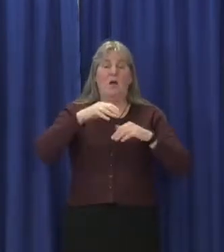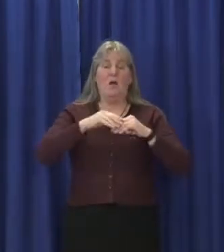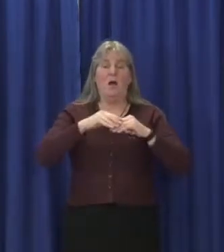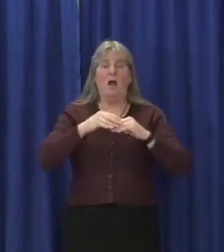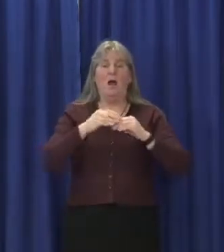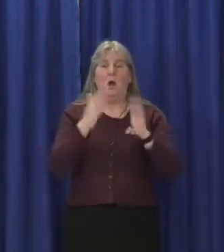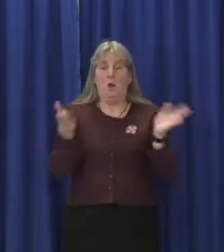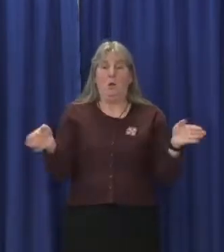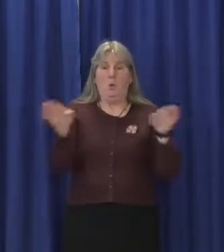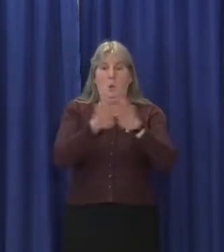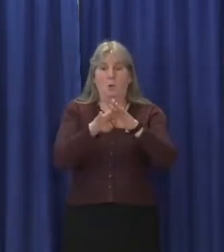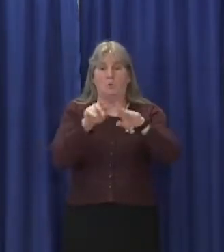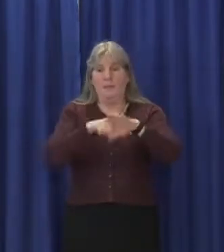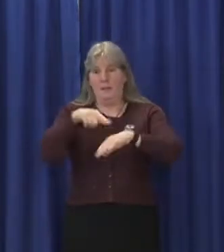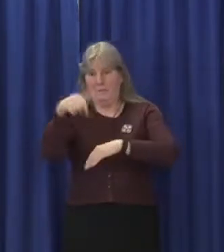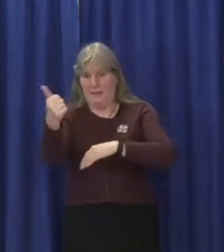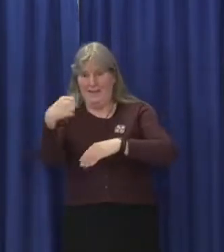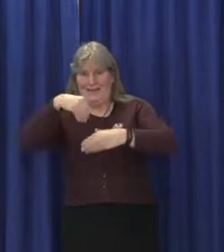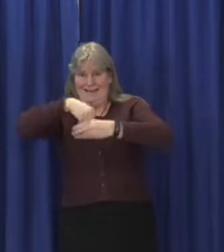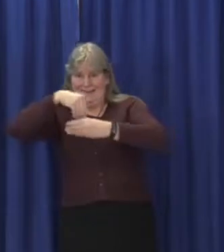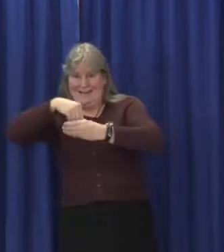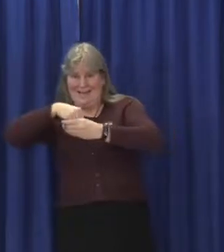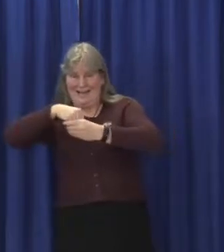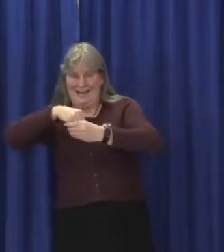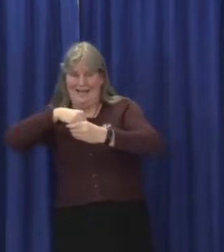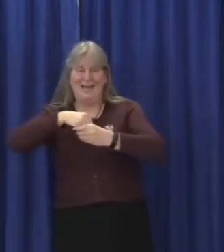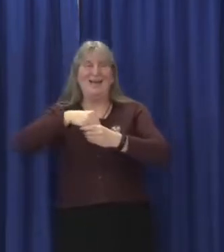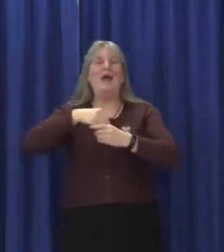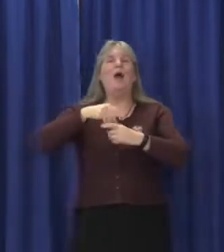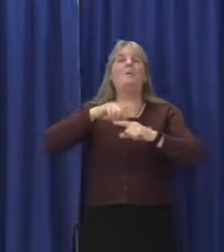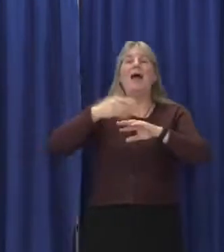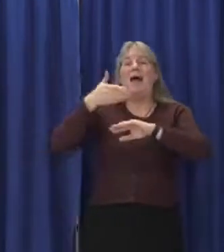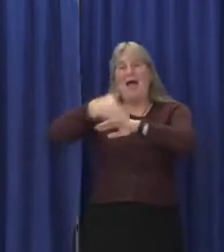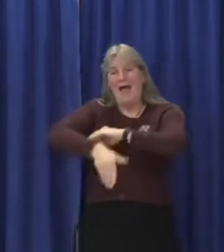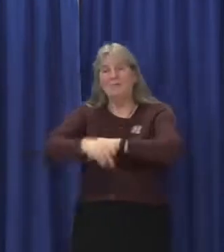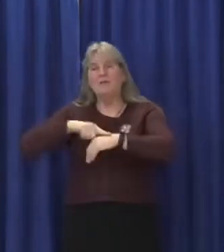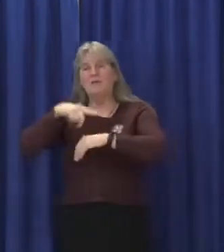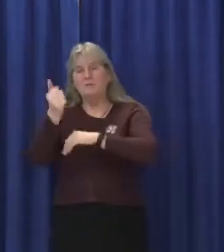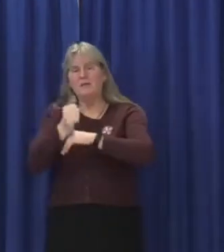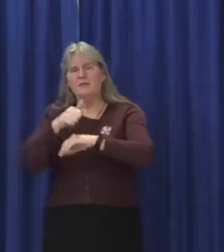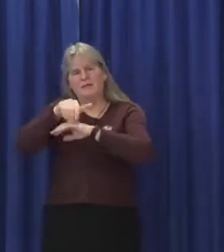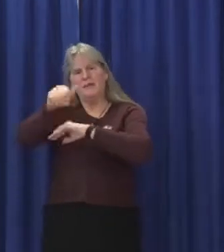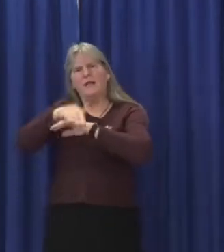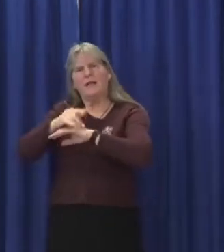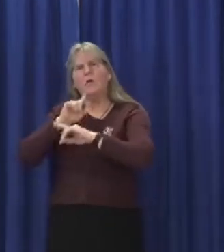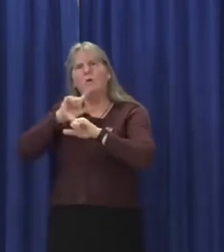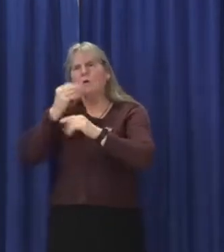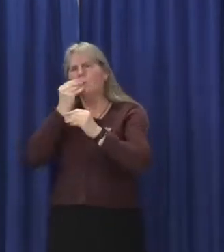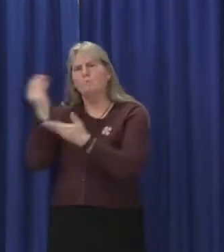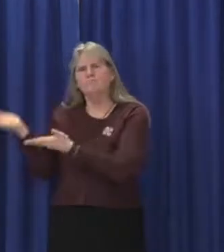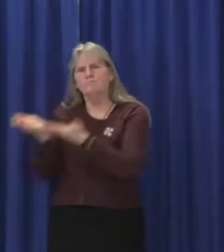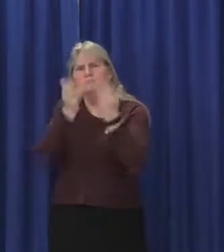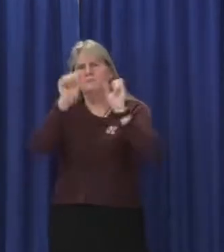but takeout will be offered to normal closing times. There is no indoor group games